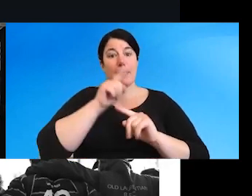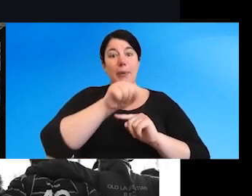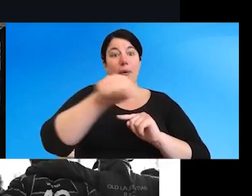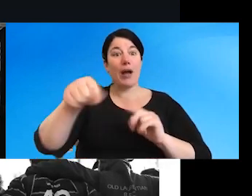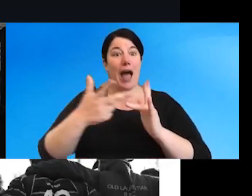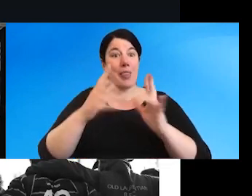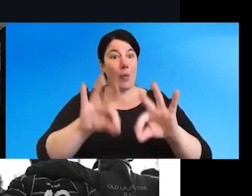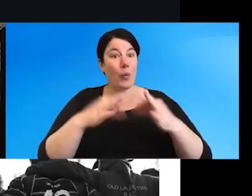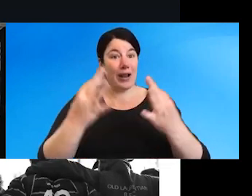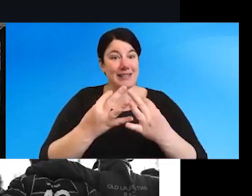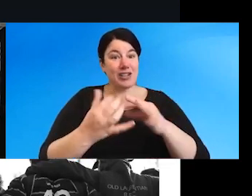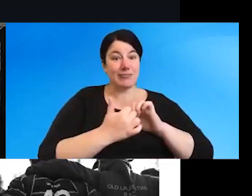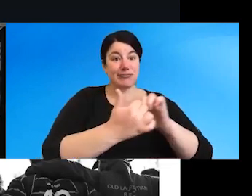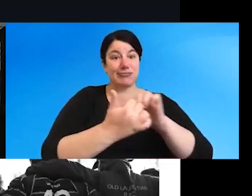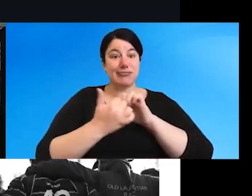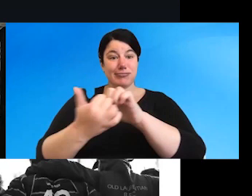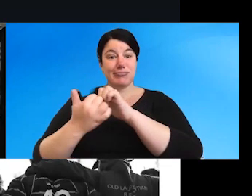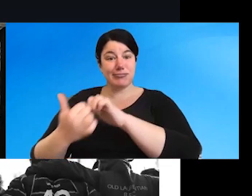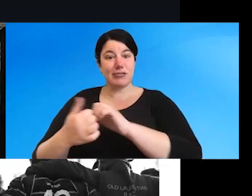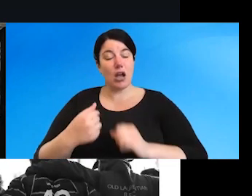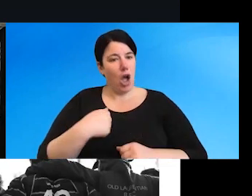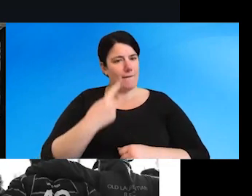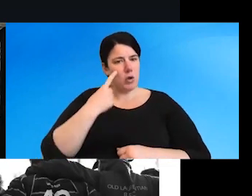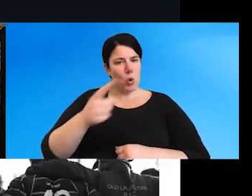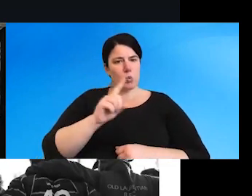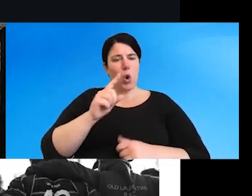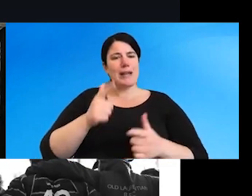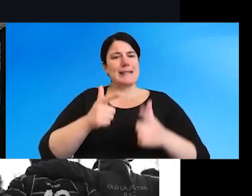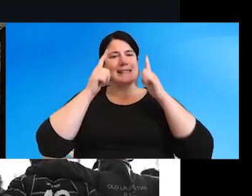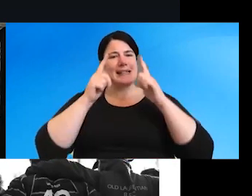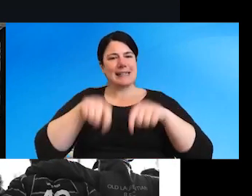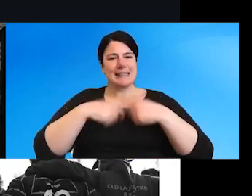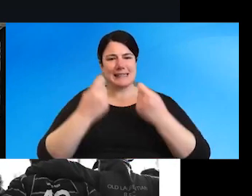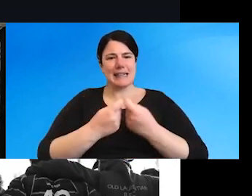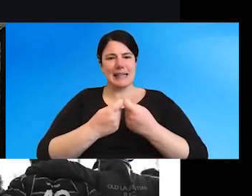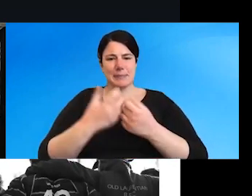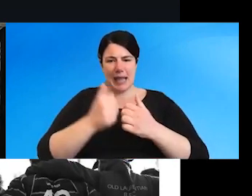Something I noticed, the senior leadership teams are really good at collaborating, they have formal structures in place,